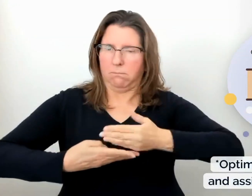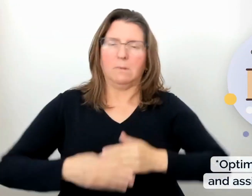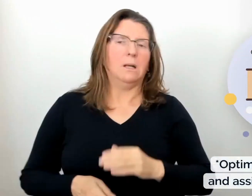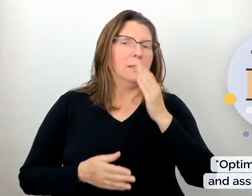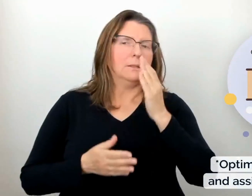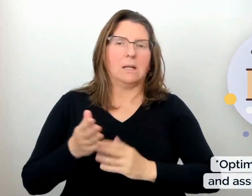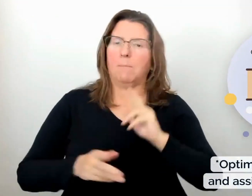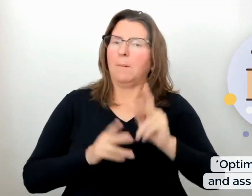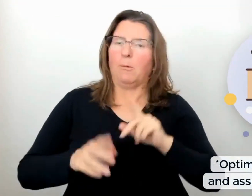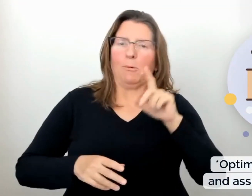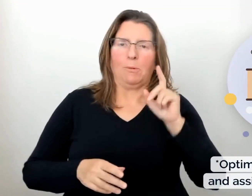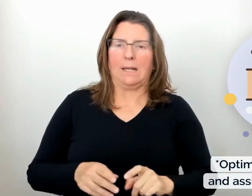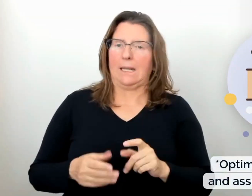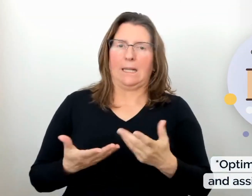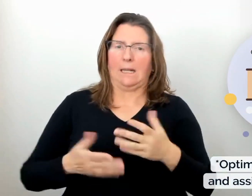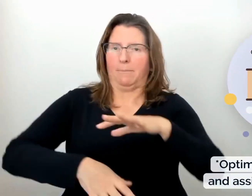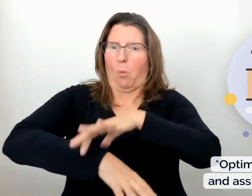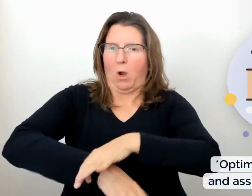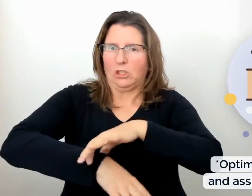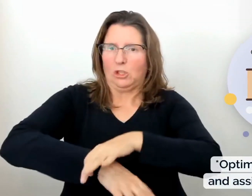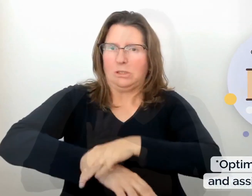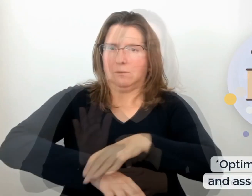headphones, tablets, laptops, watches and so on.